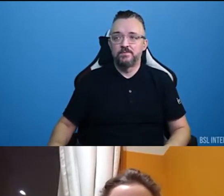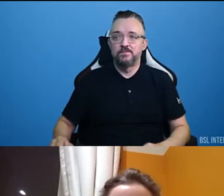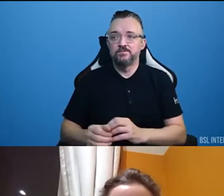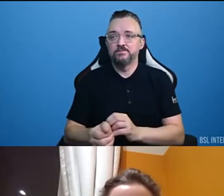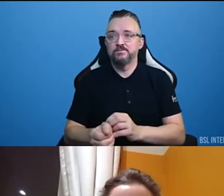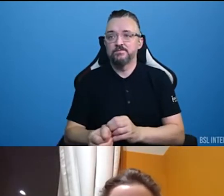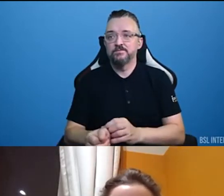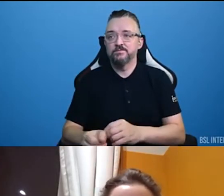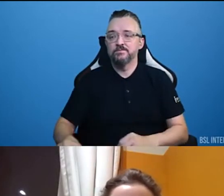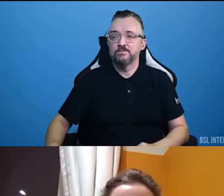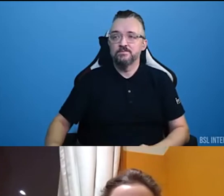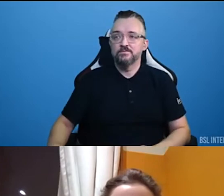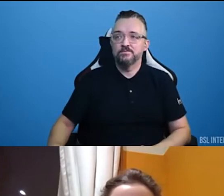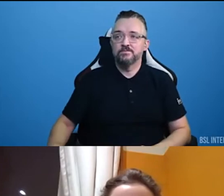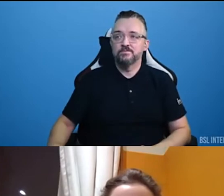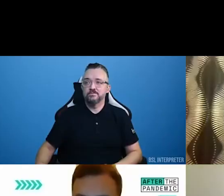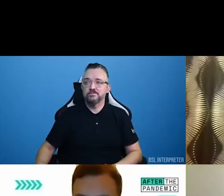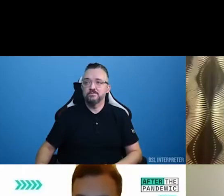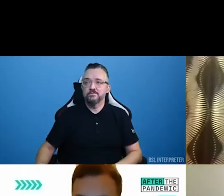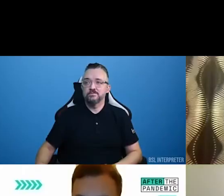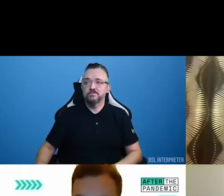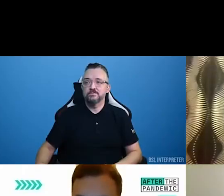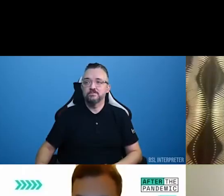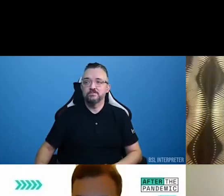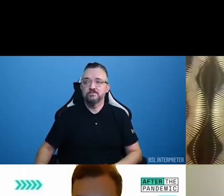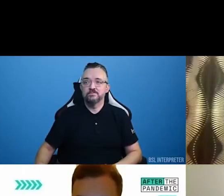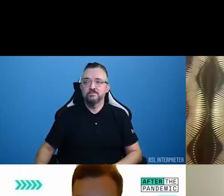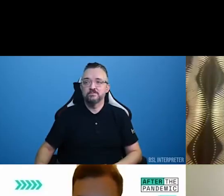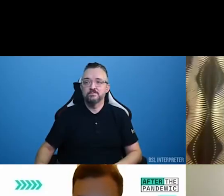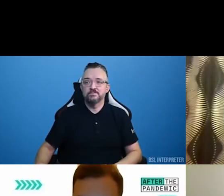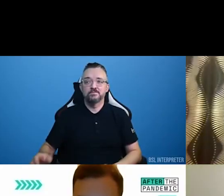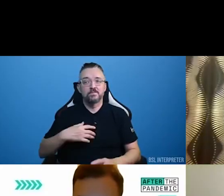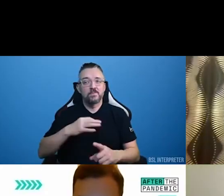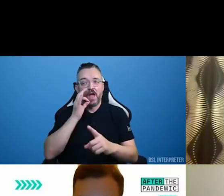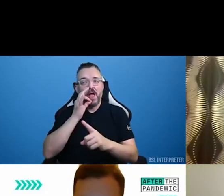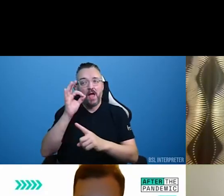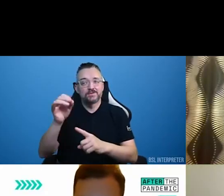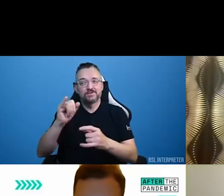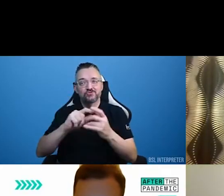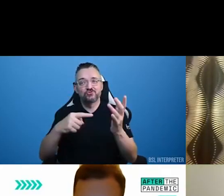Right, Scott, since you finished with a question, I'm gonna ask you your question back. Ah, fantastic.